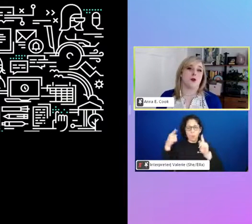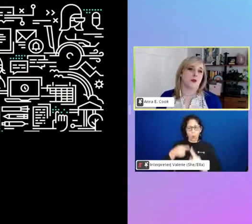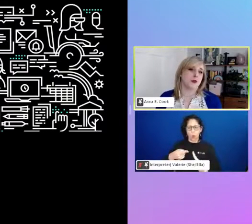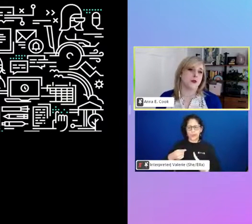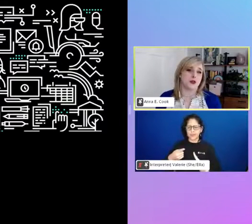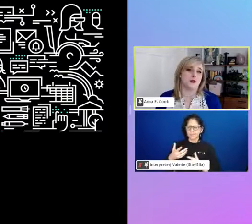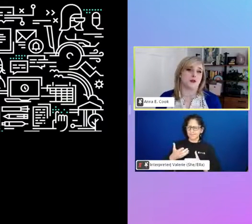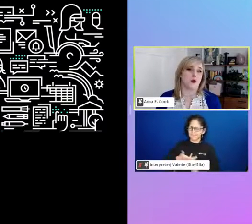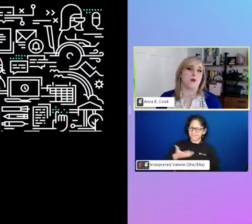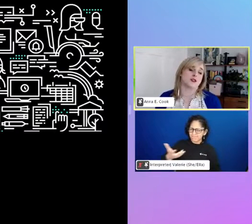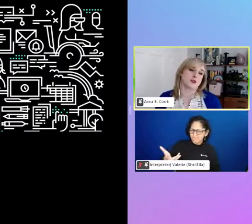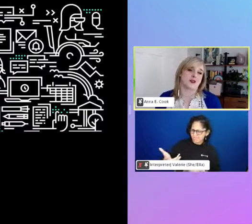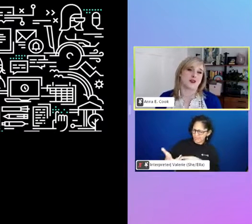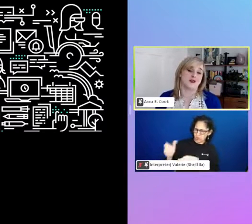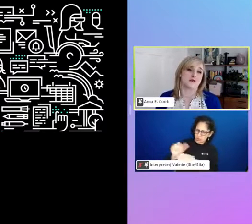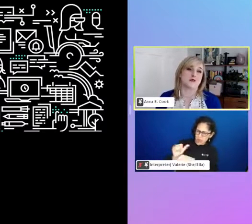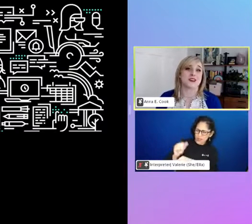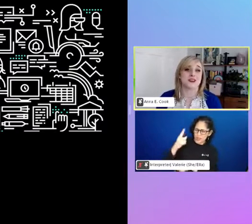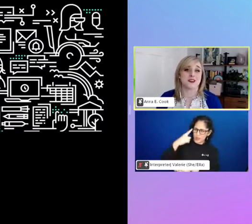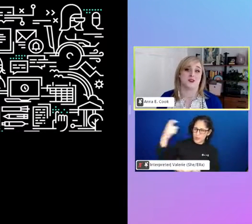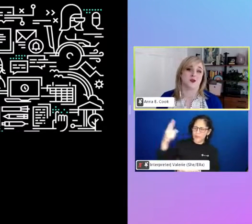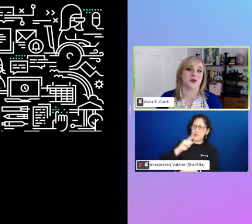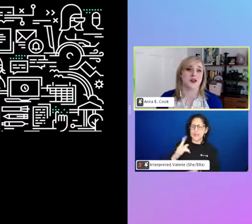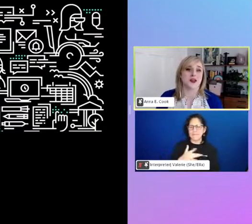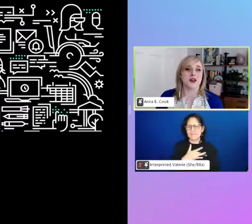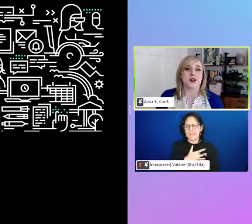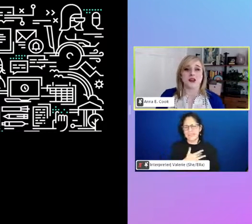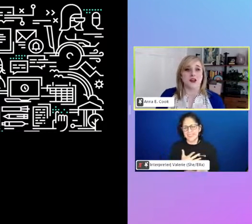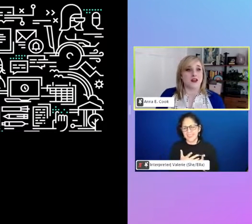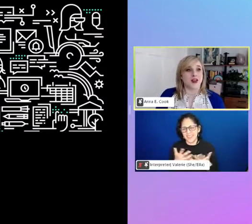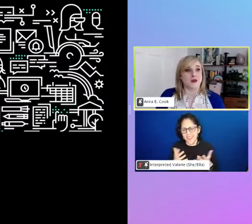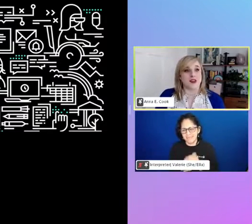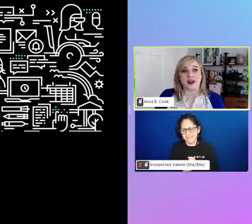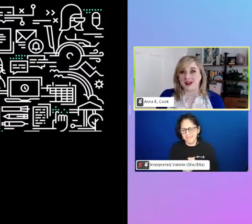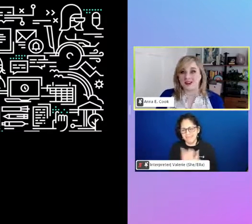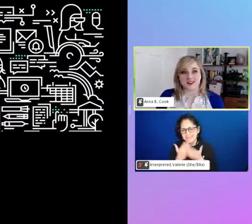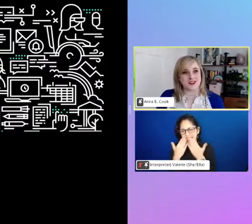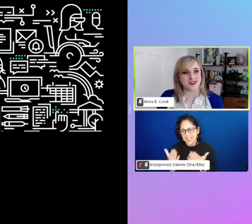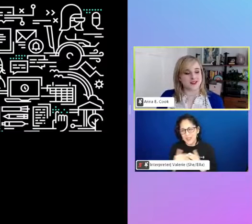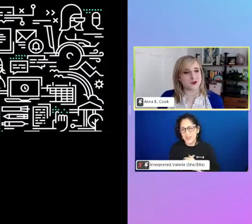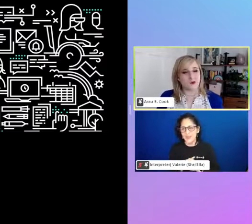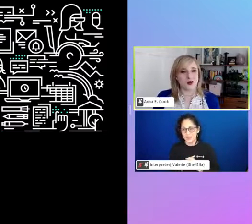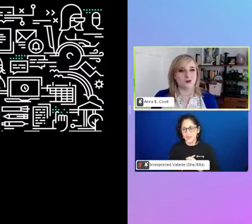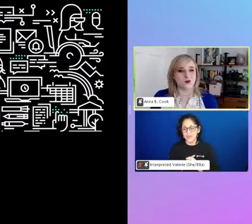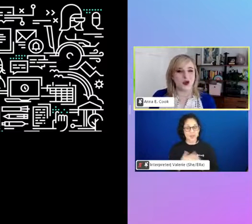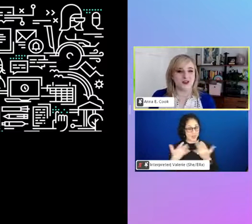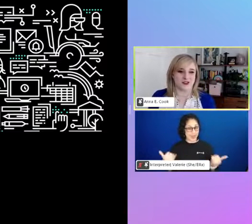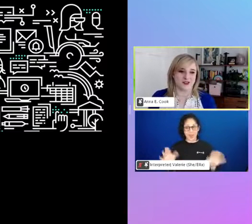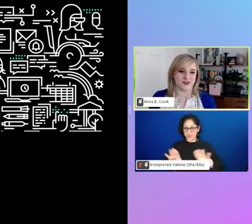with all of you means so much to me so thank you and with that let's open it up for questions